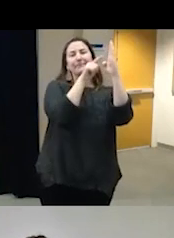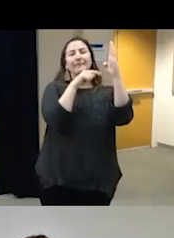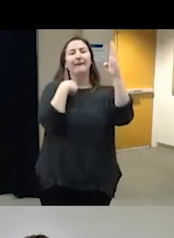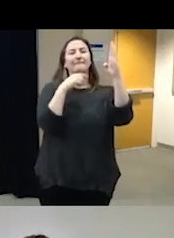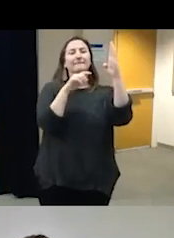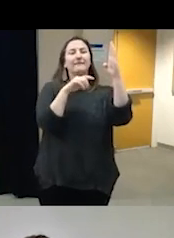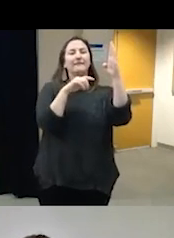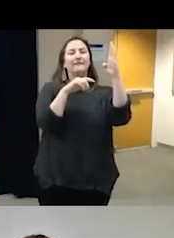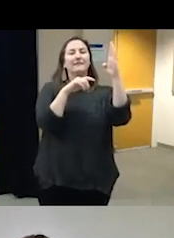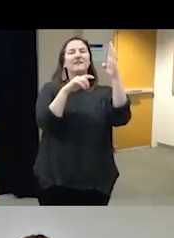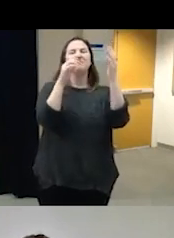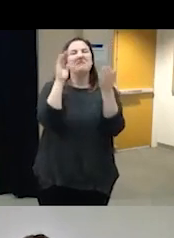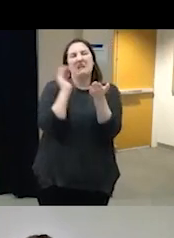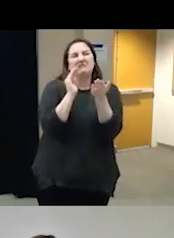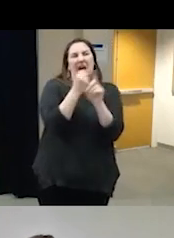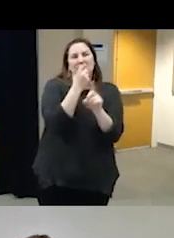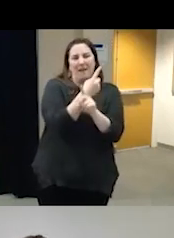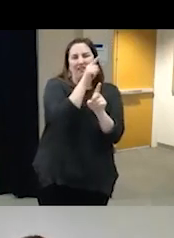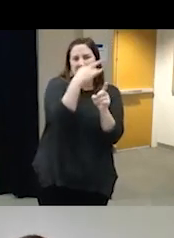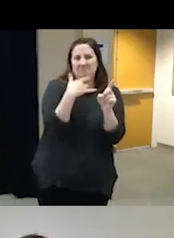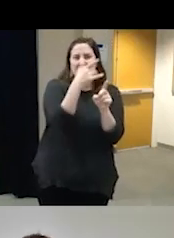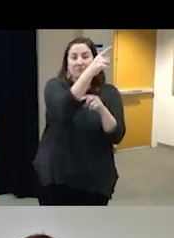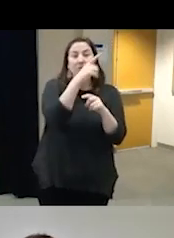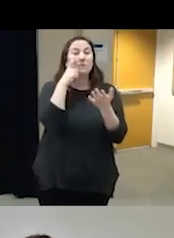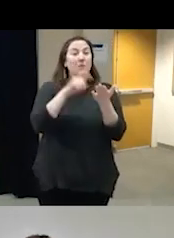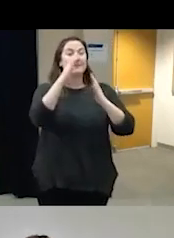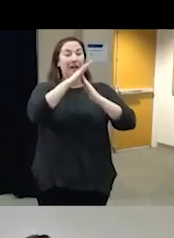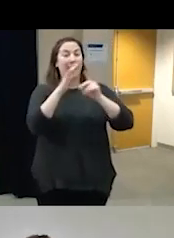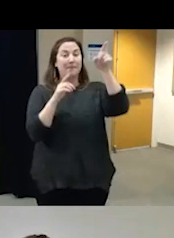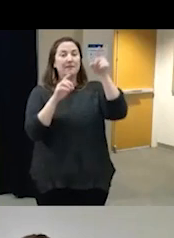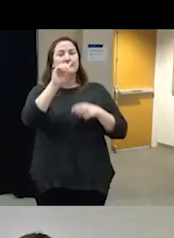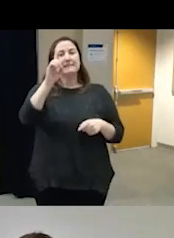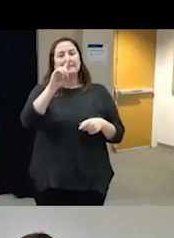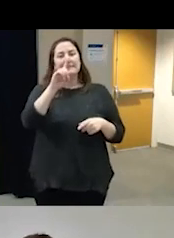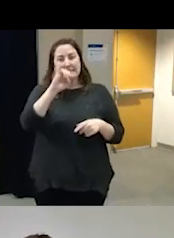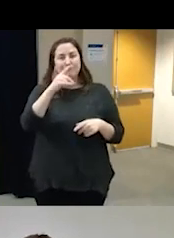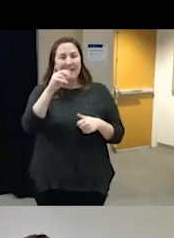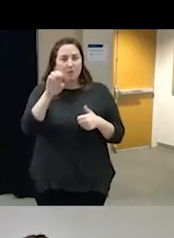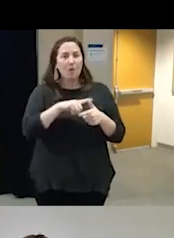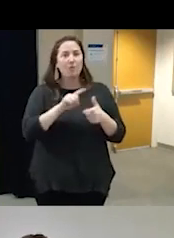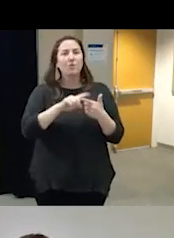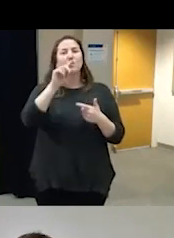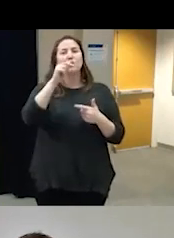So on top we have the president lorazodone the Pips